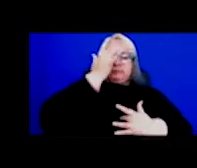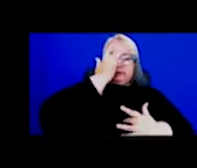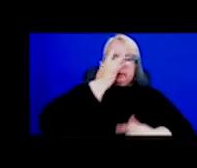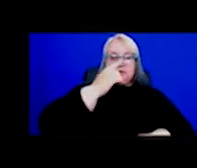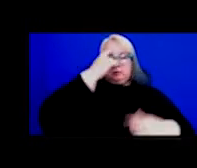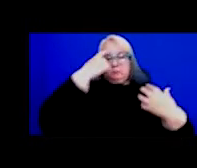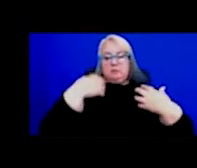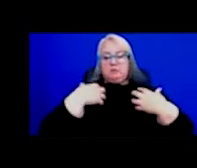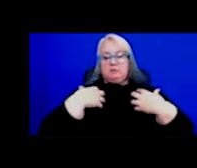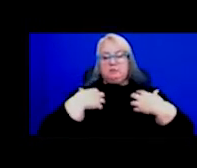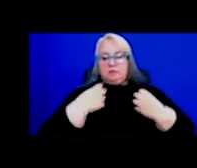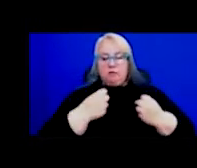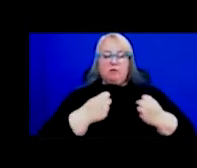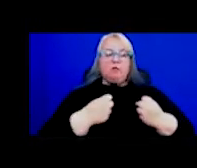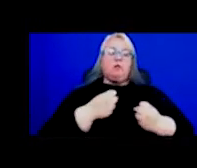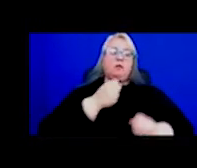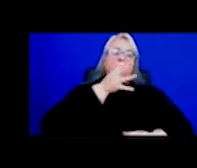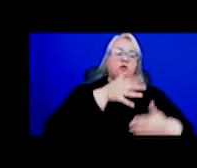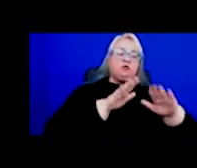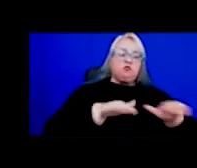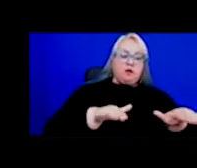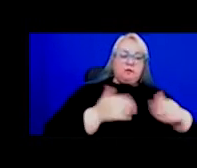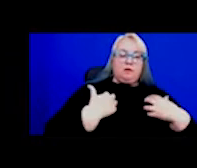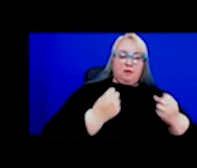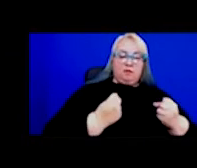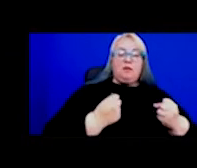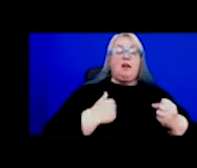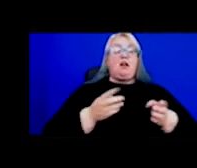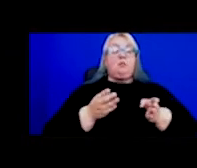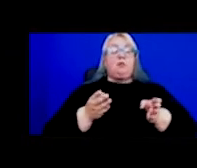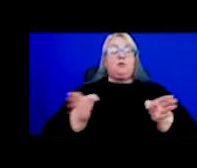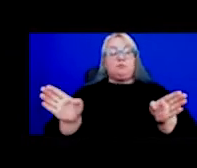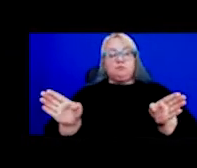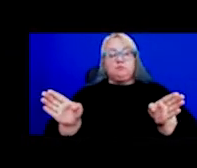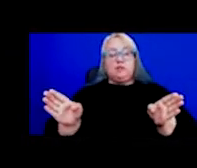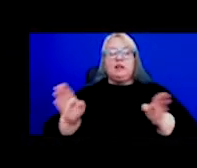be expanding our work to include International indigenous populations as well. So today again